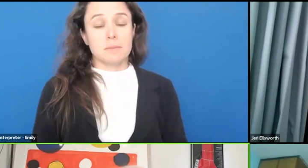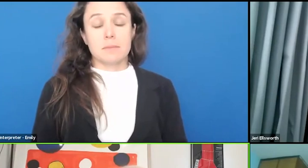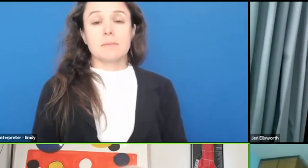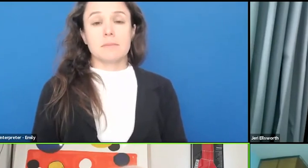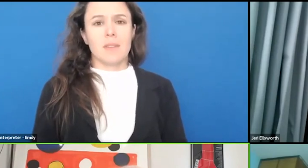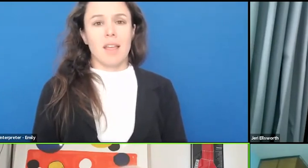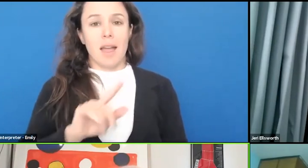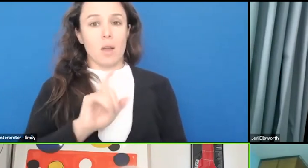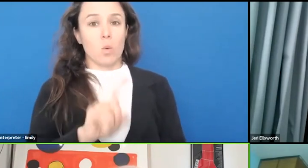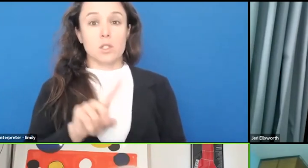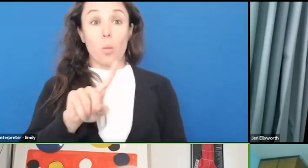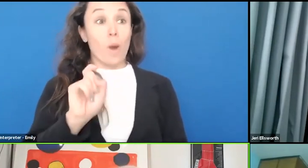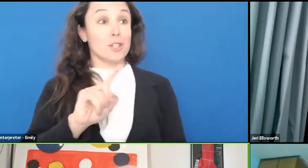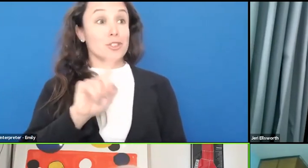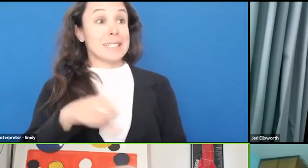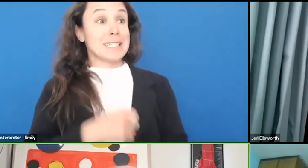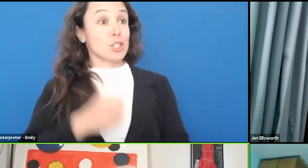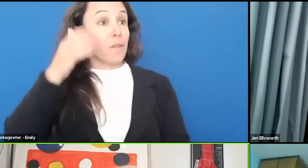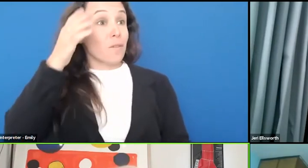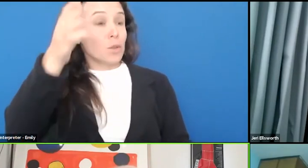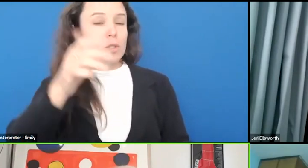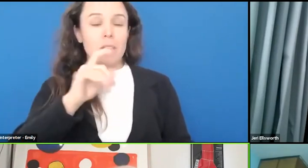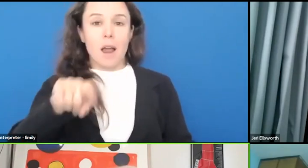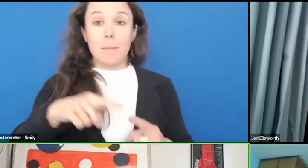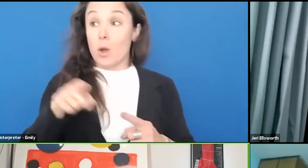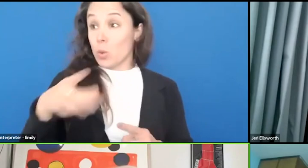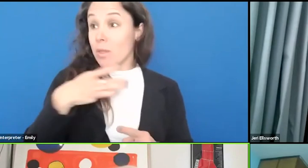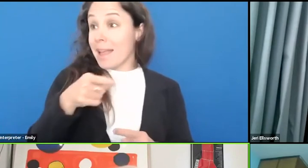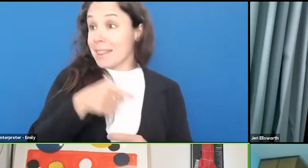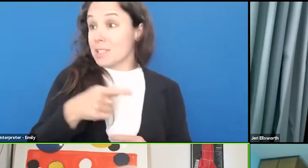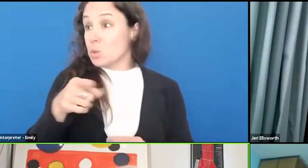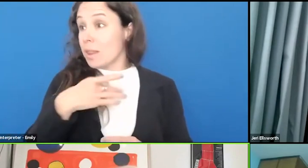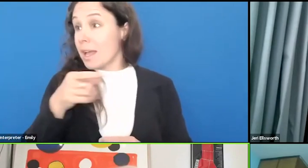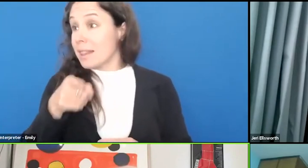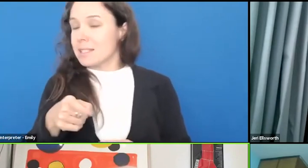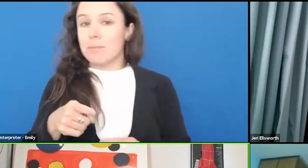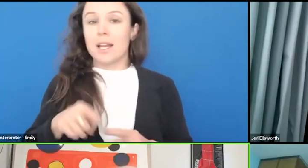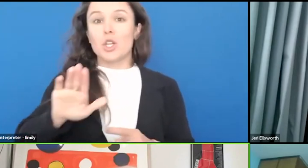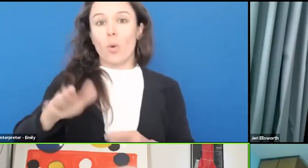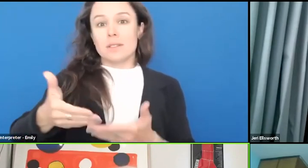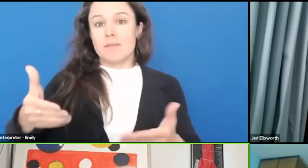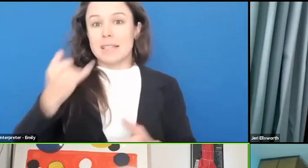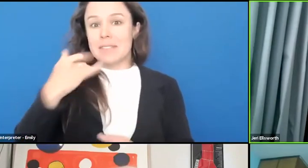is not going to be how much you like your device, but whether your device likes you. Yeah